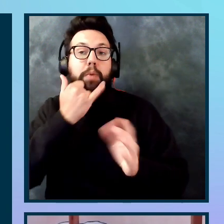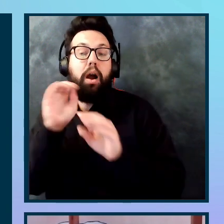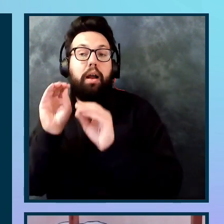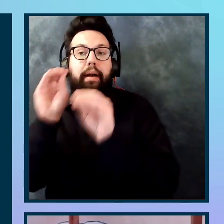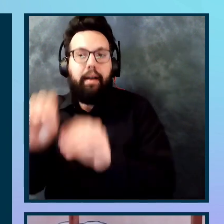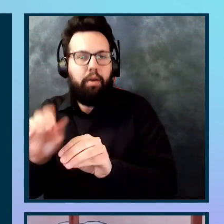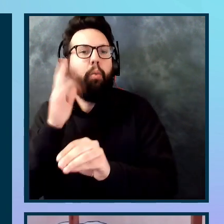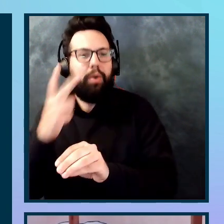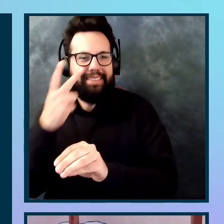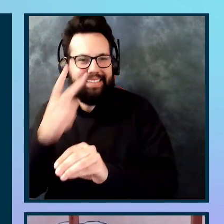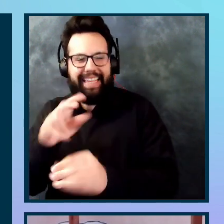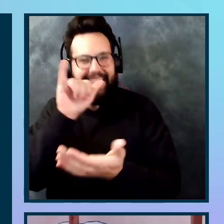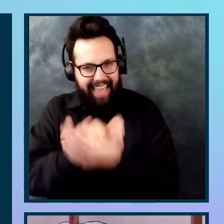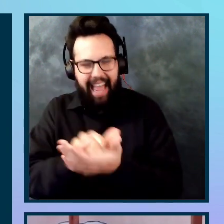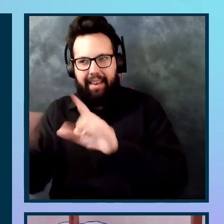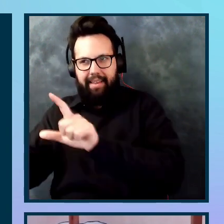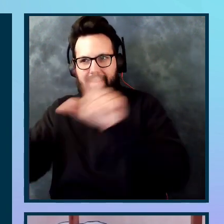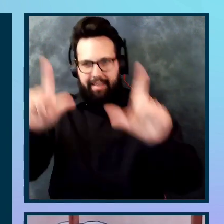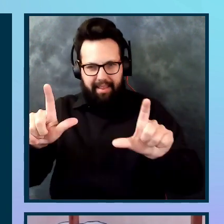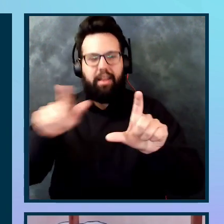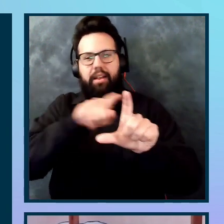and kind of the structure you just saw, that structure